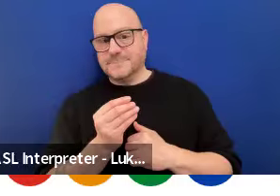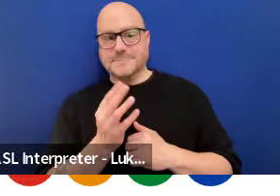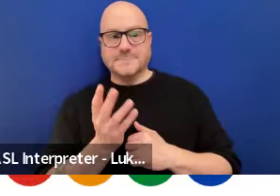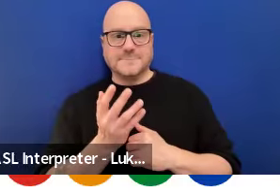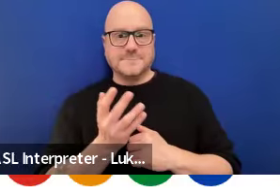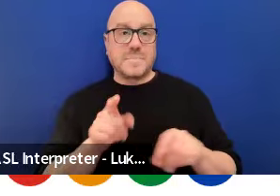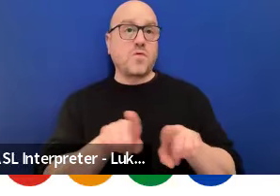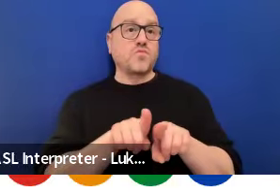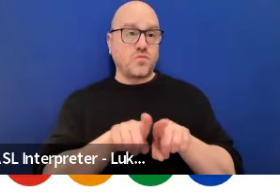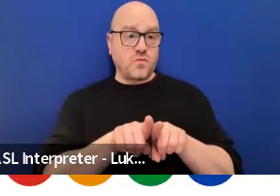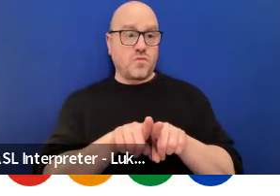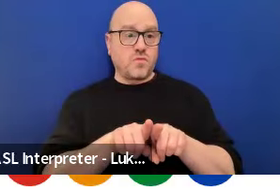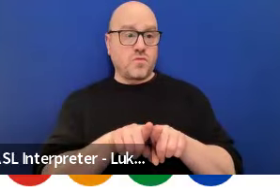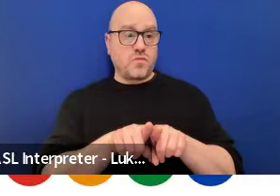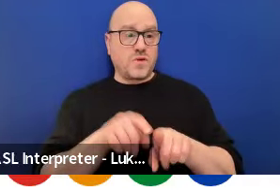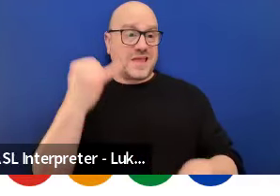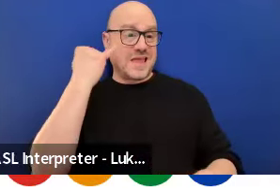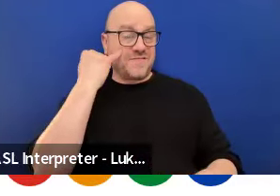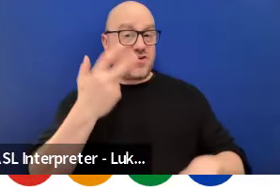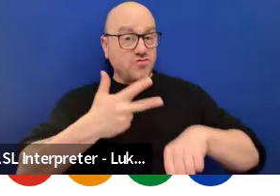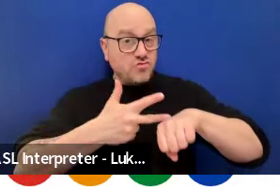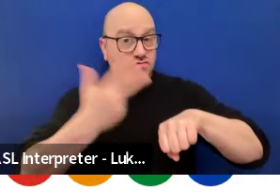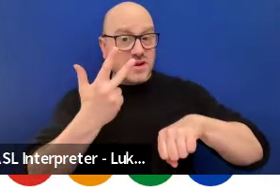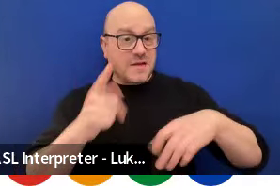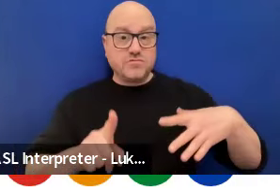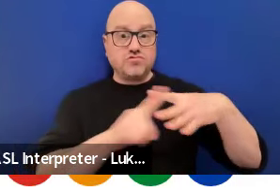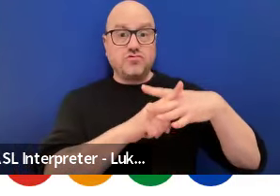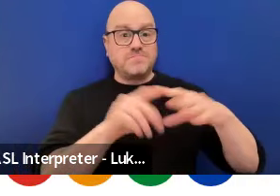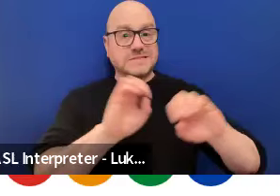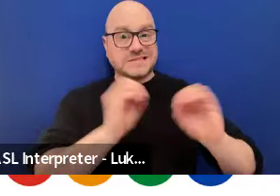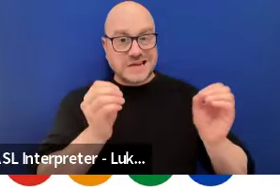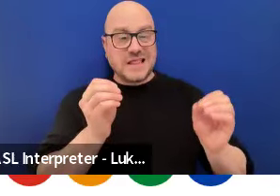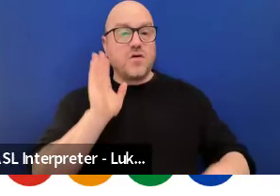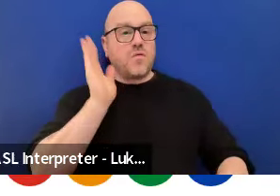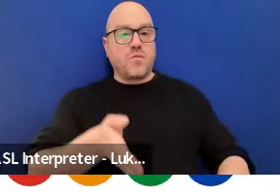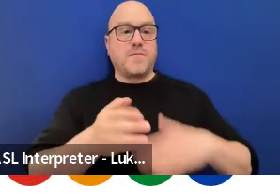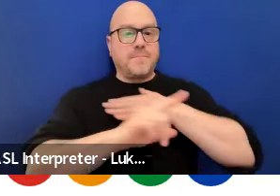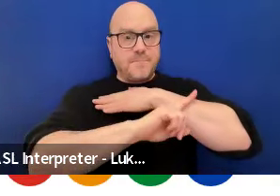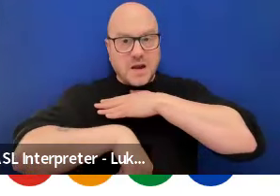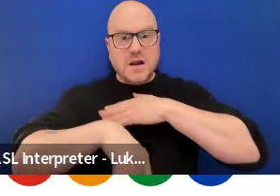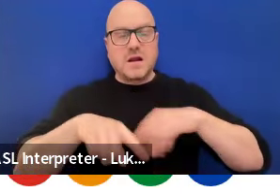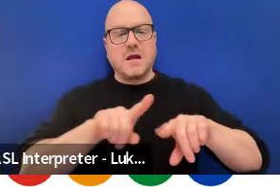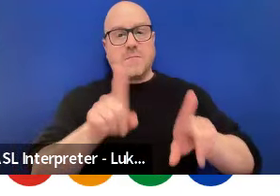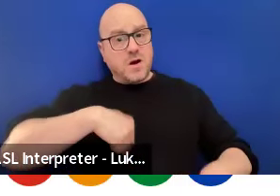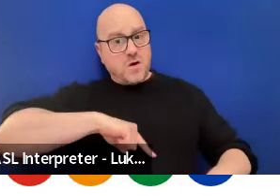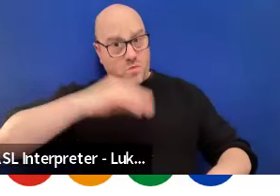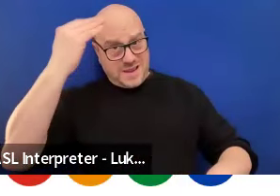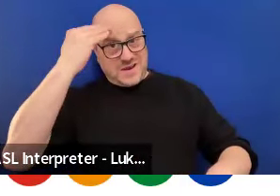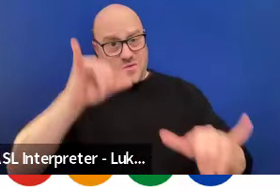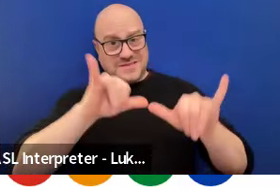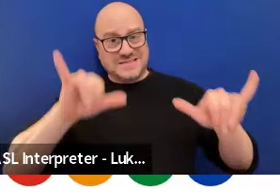TIMES. WHEN YOU NO-SHOW THREE TIMES,